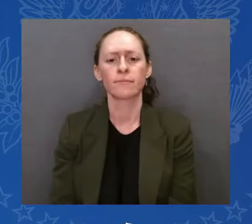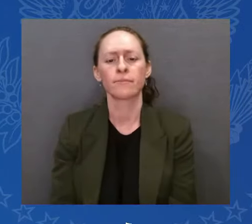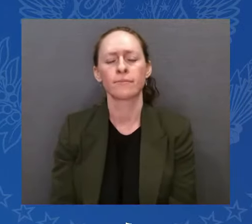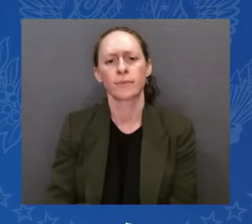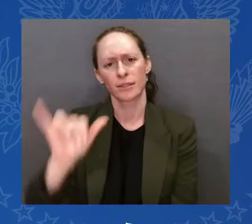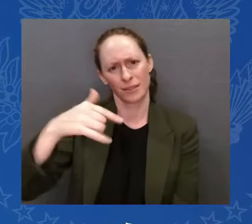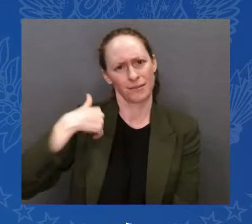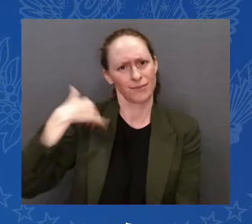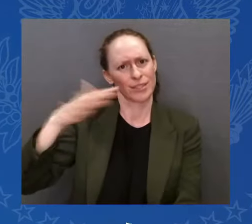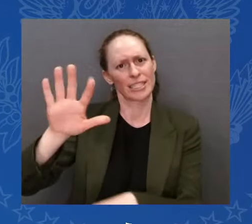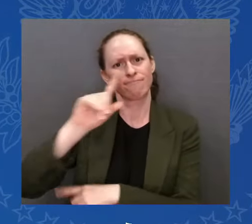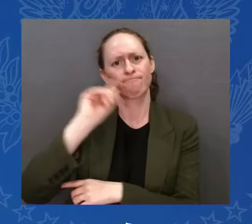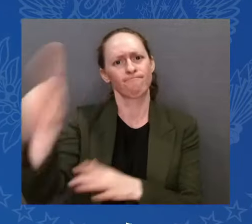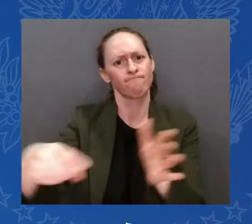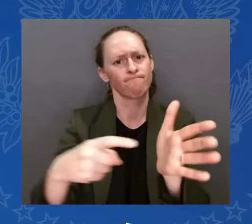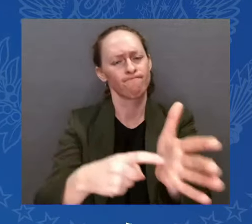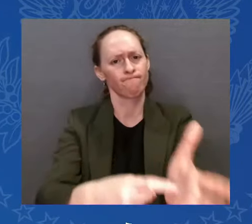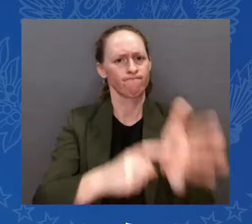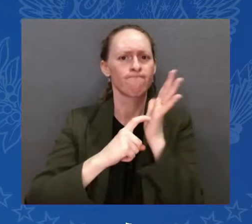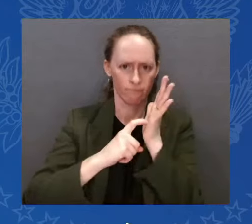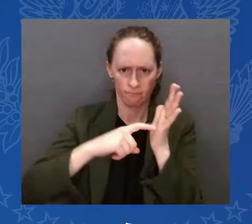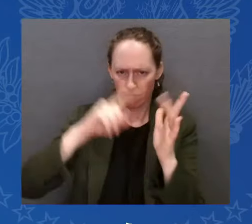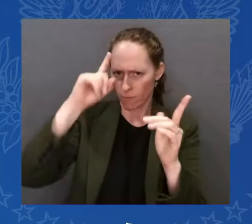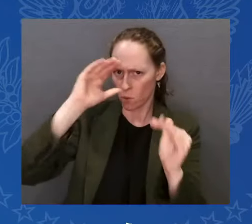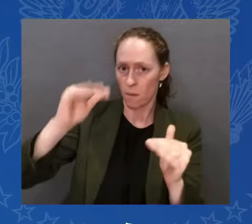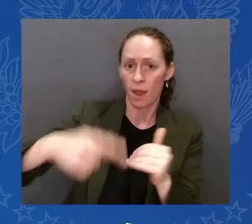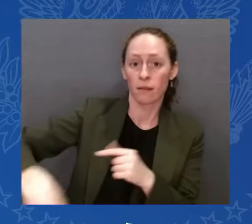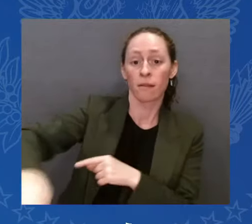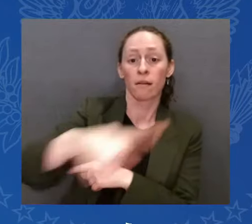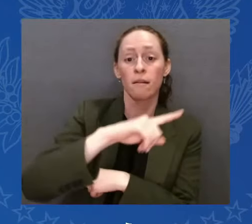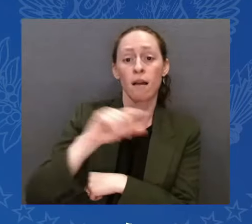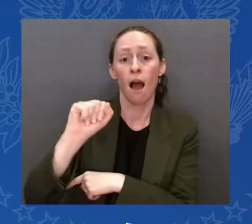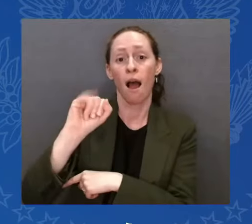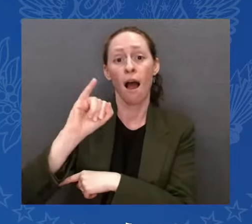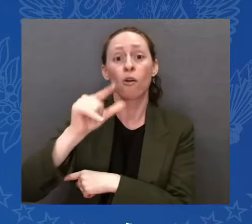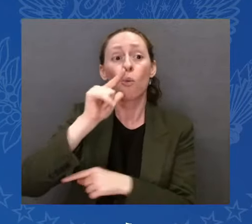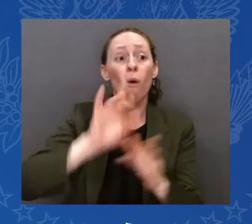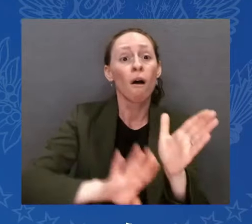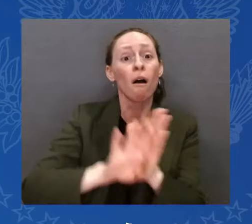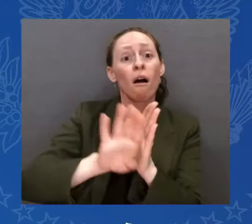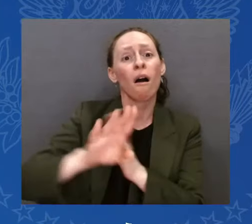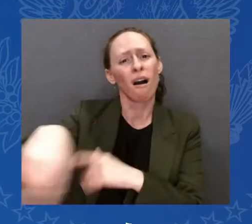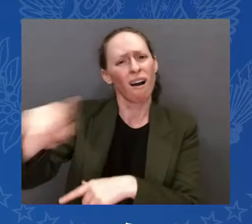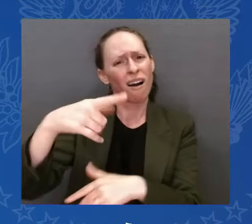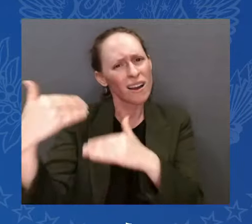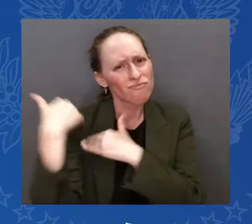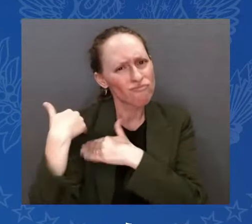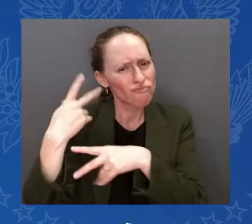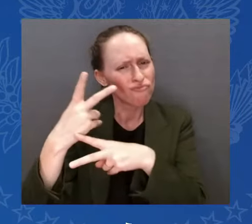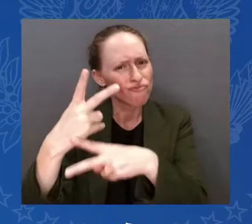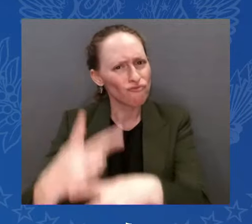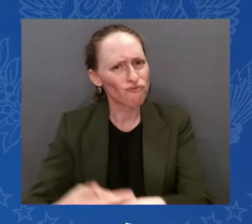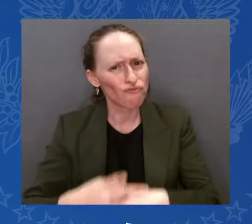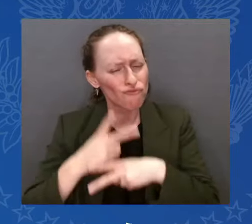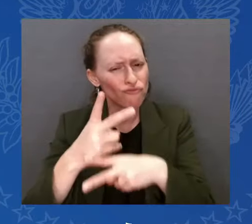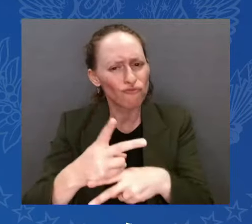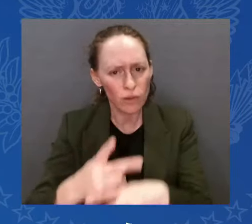for funding the respon- -- for responsible AI development so Americans can lead the way and drive breakthroughs in this critical area,